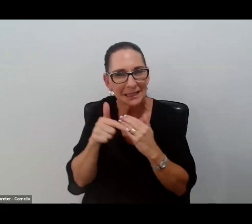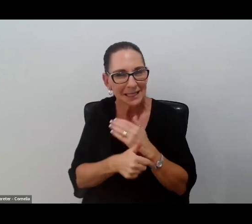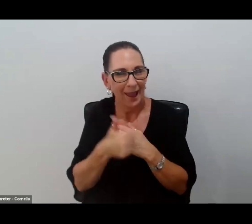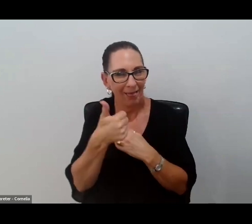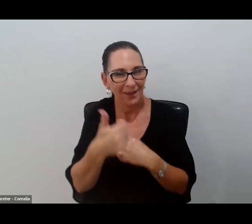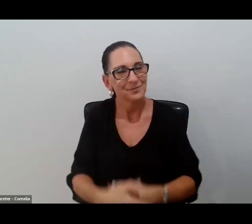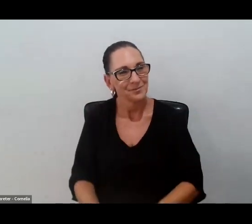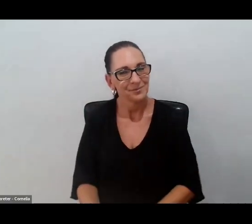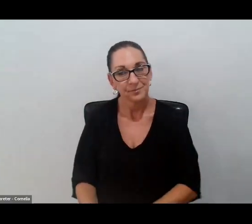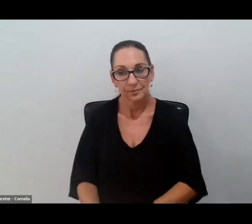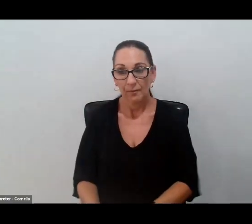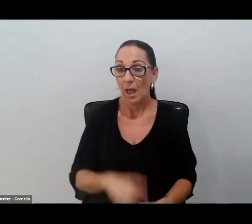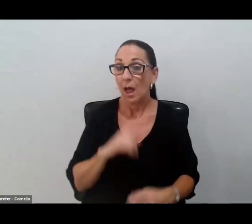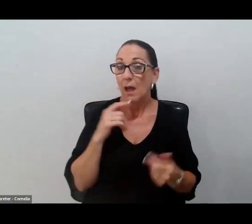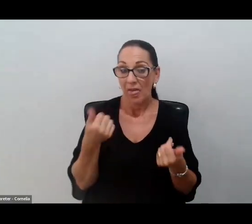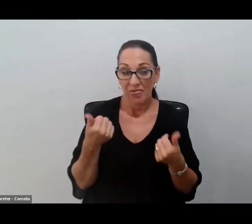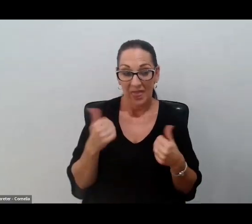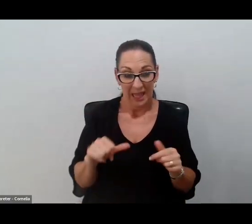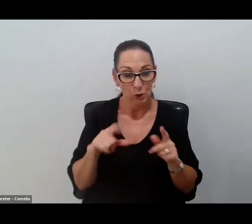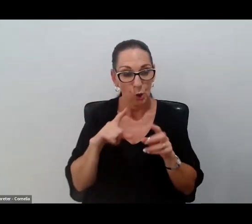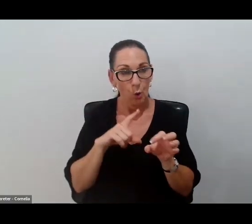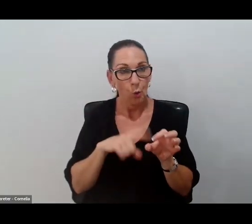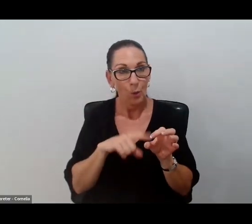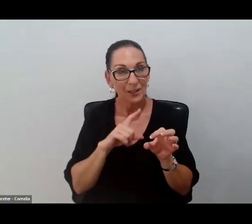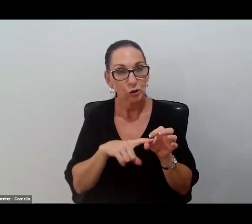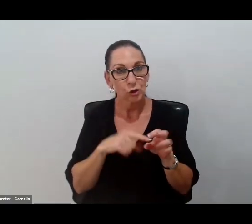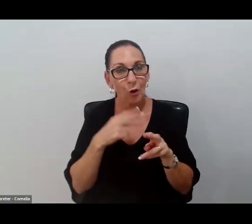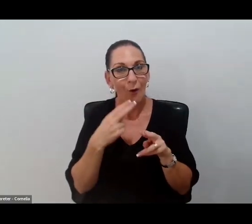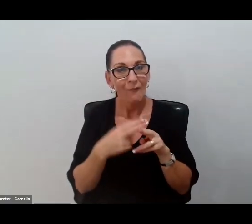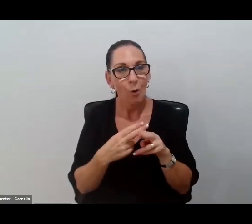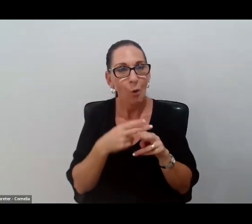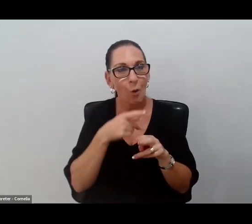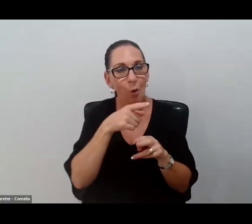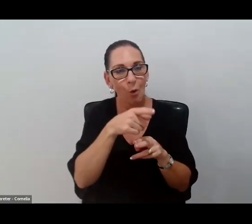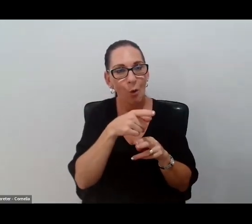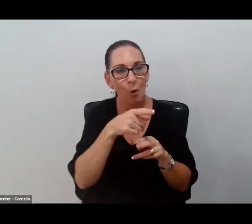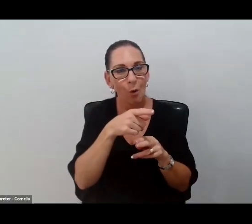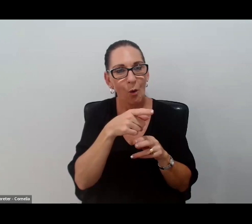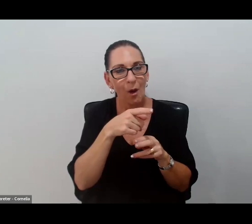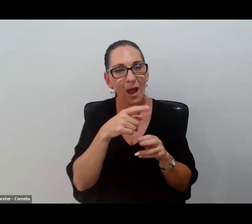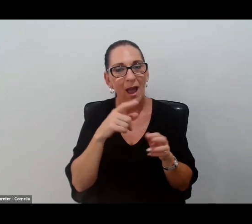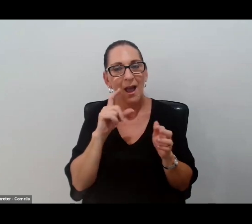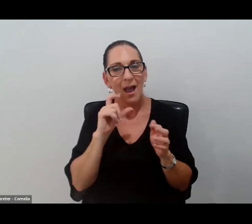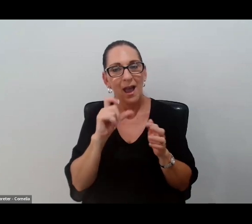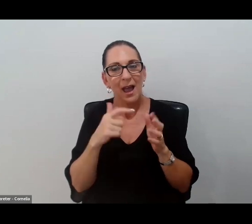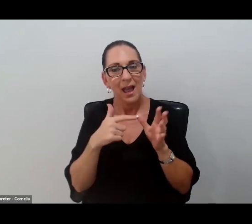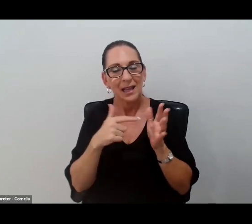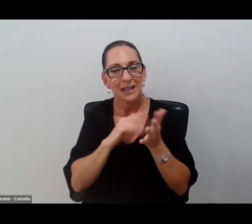I guess the next question I have is for came in for Catherine McAlpine, and I know you've